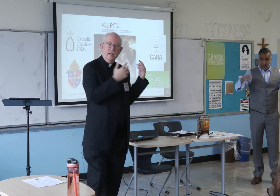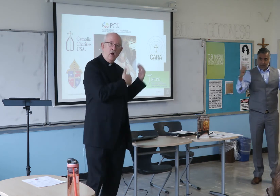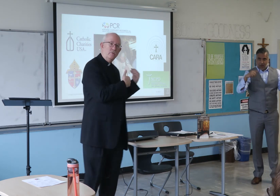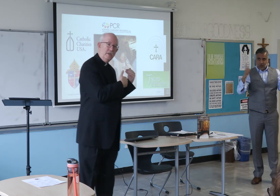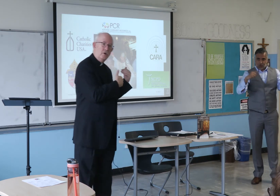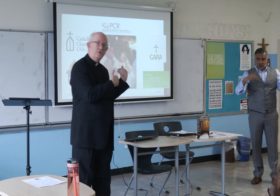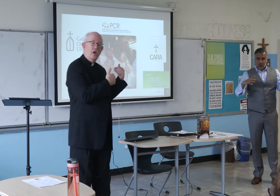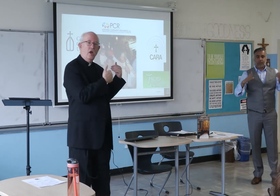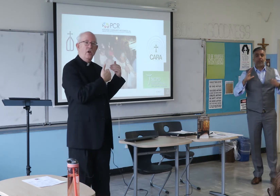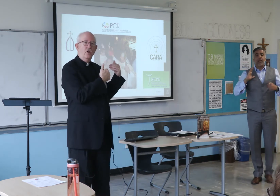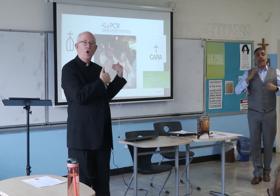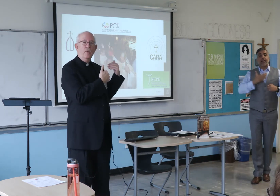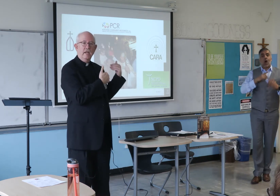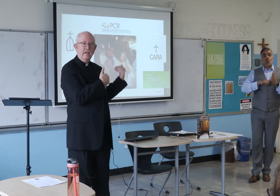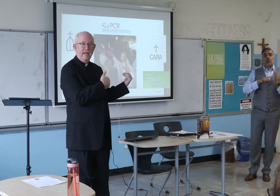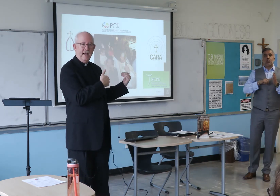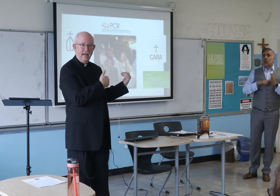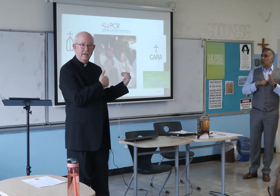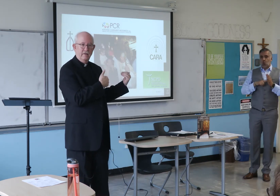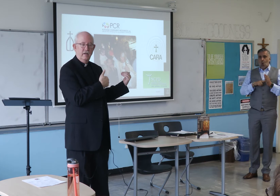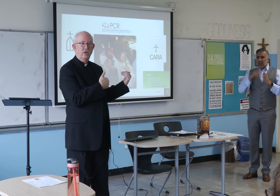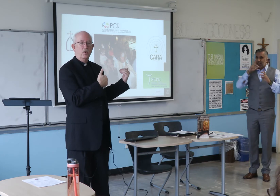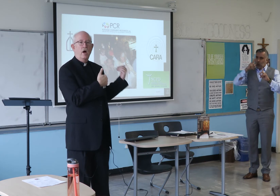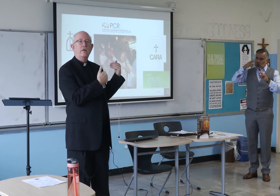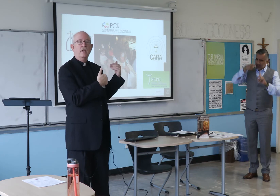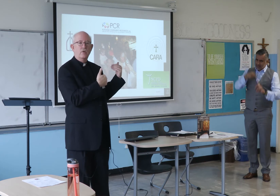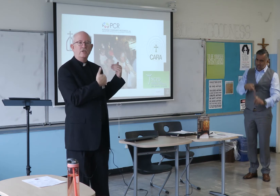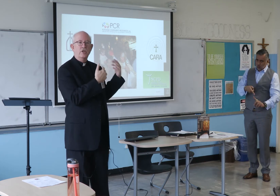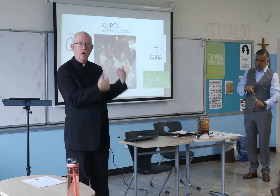our research, no we didn't get anything. So other than the question being